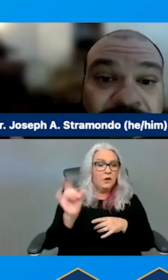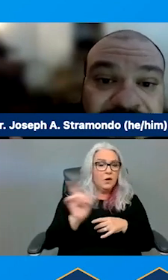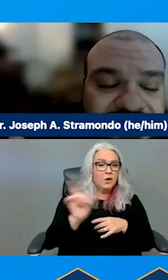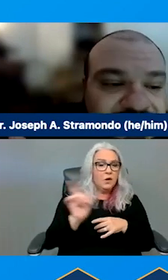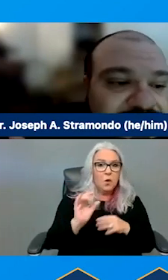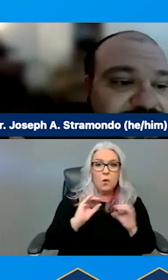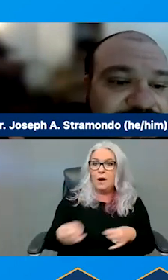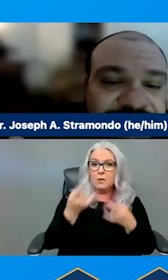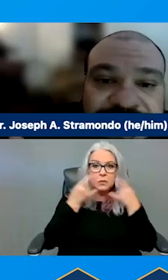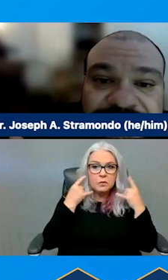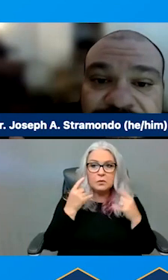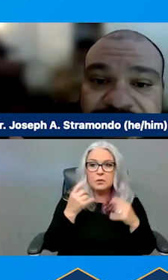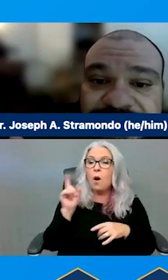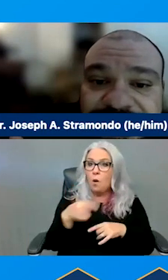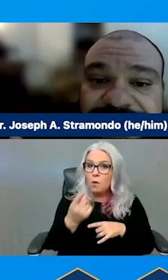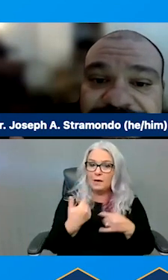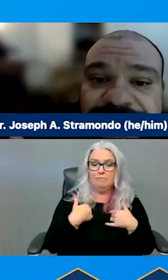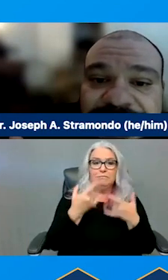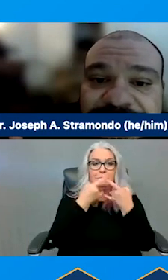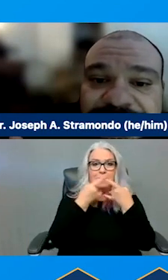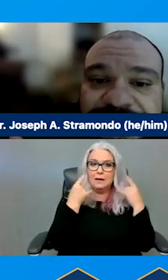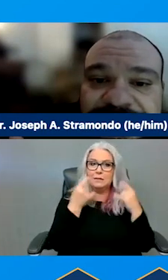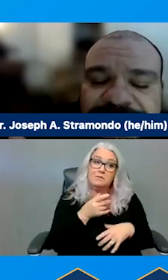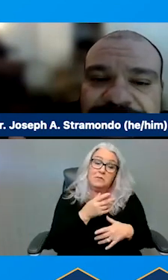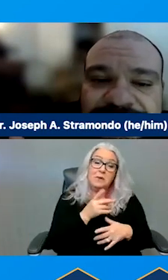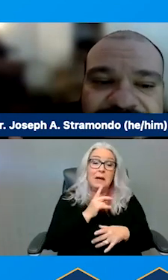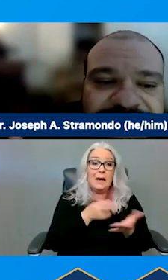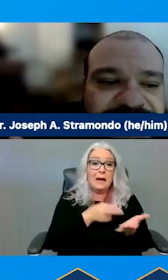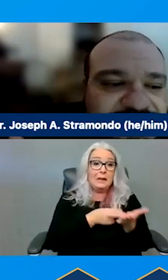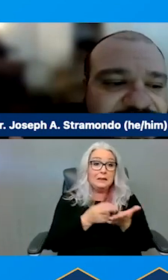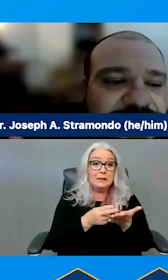anywhere at all for the first two months. Right. Because of